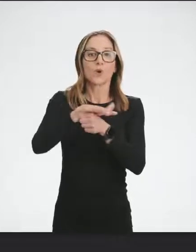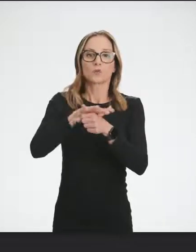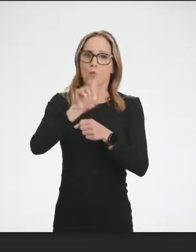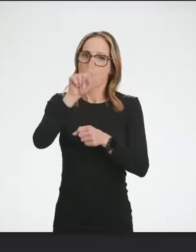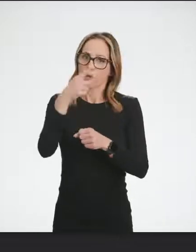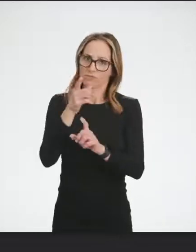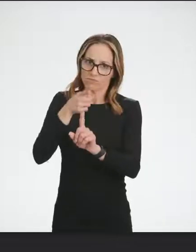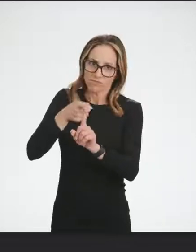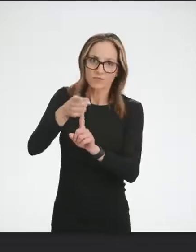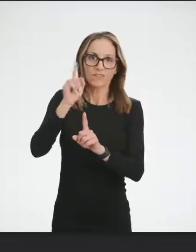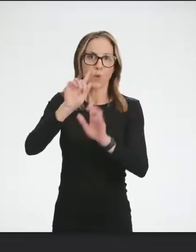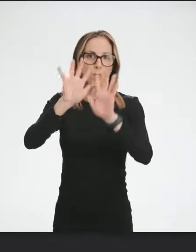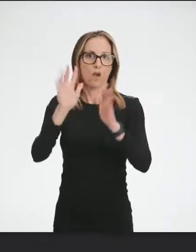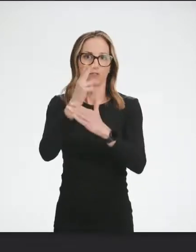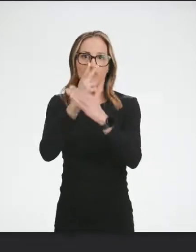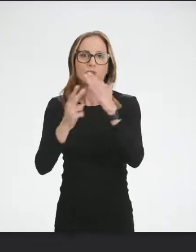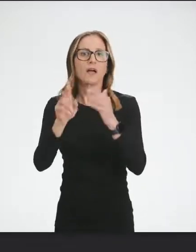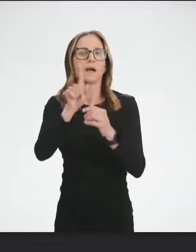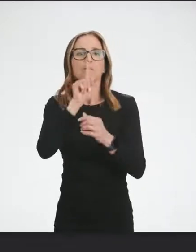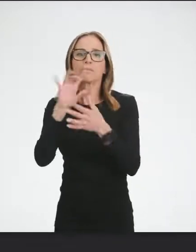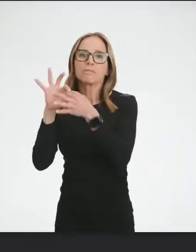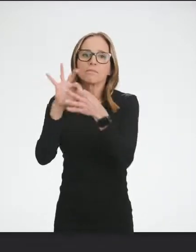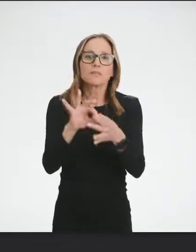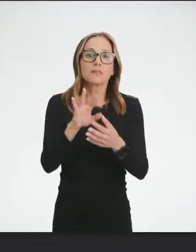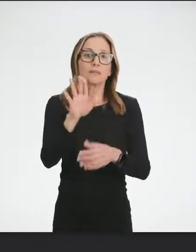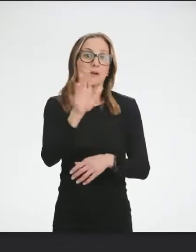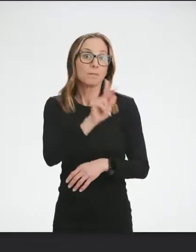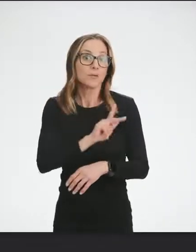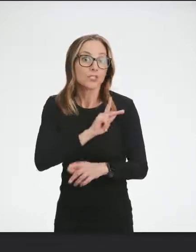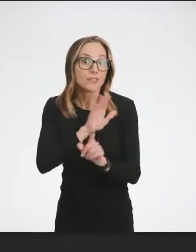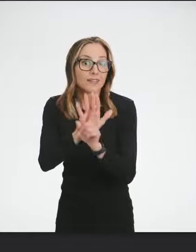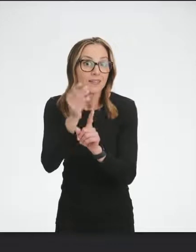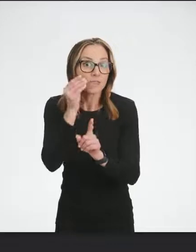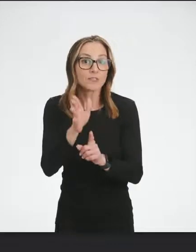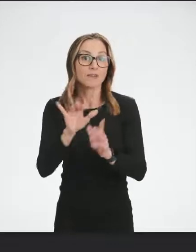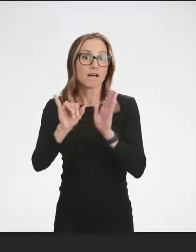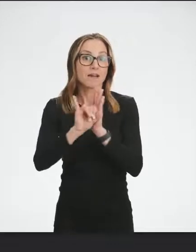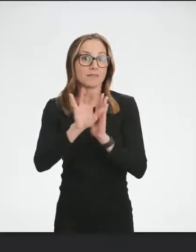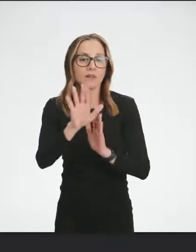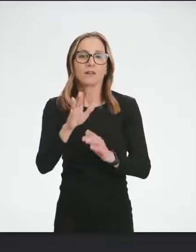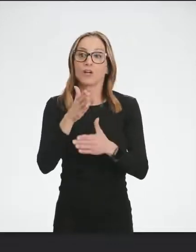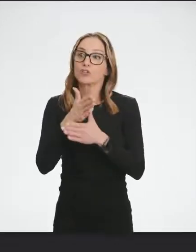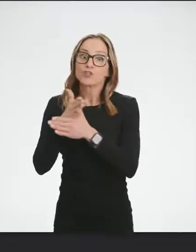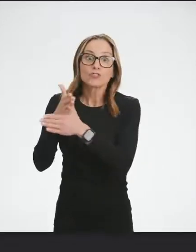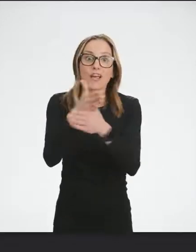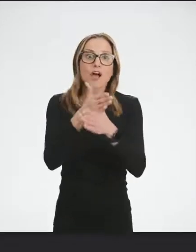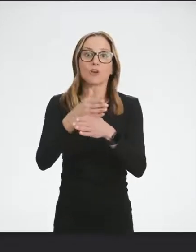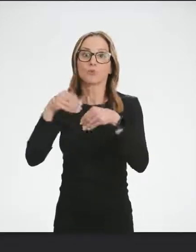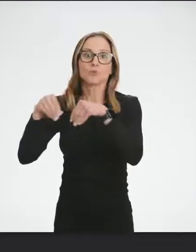is not associated with any personally identifying information, and is never shared or sold.